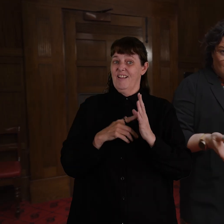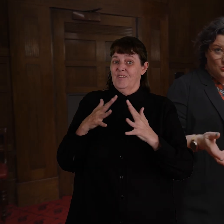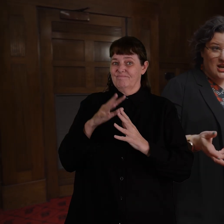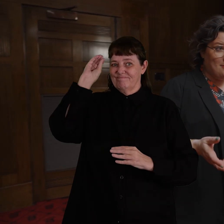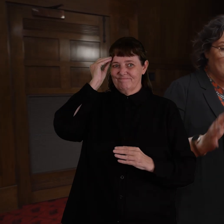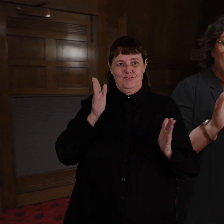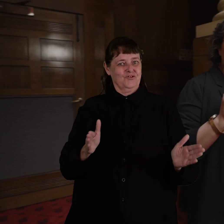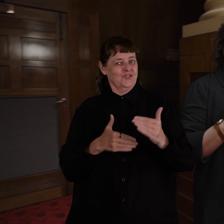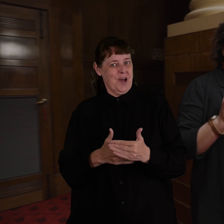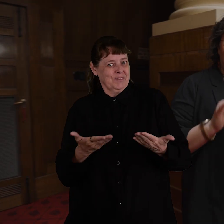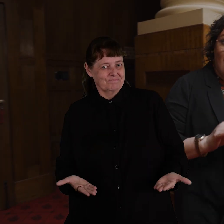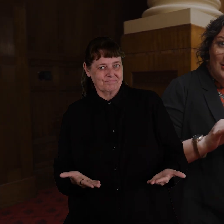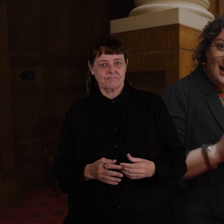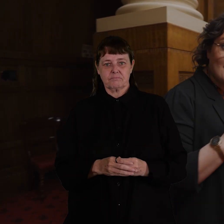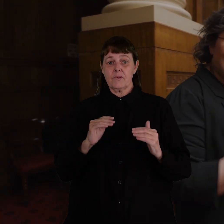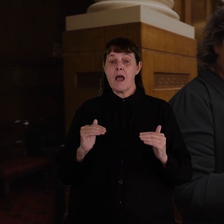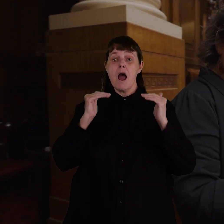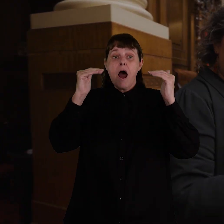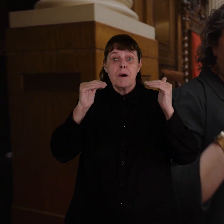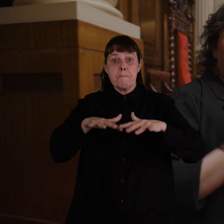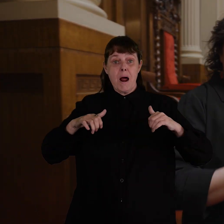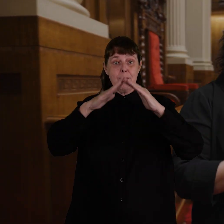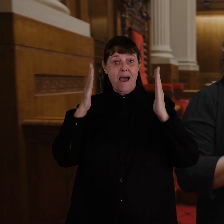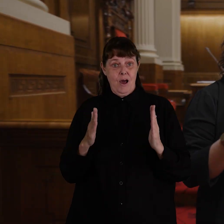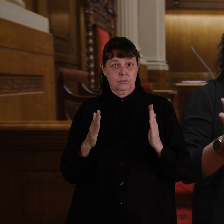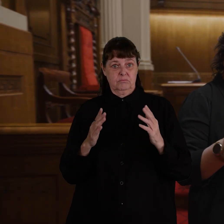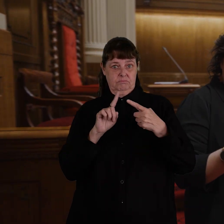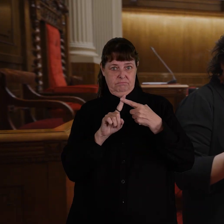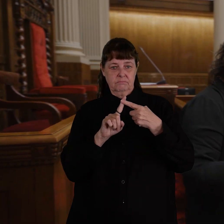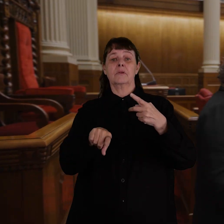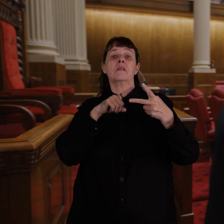Council chamber, which is our upper house of Parliament and the second of the two chambers